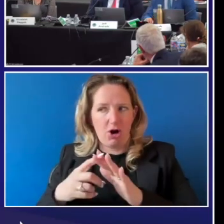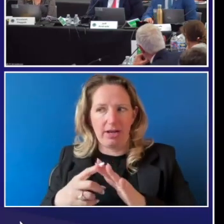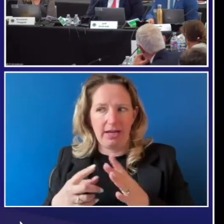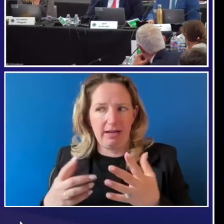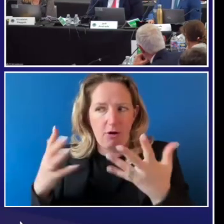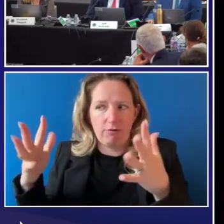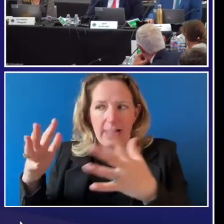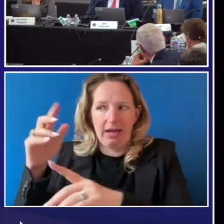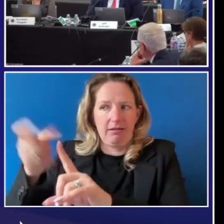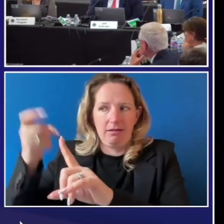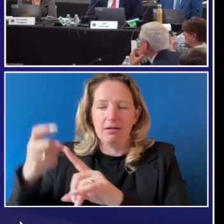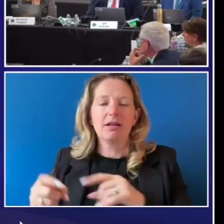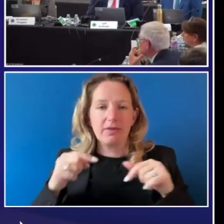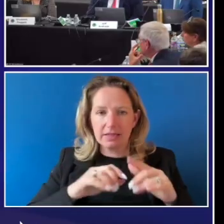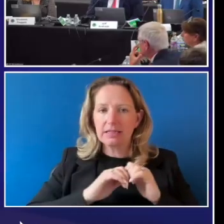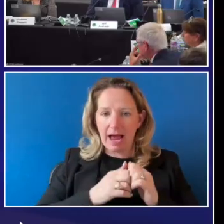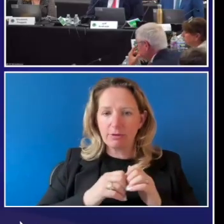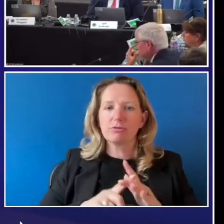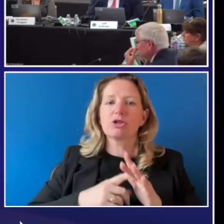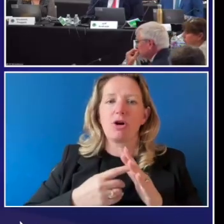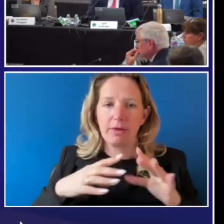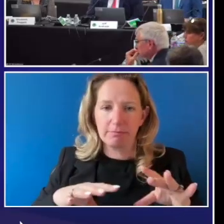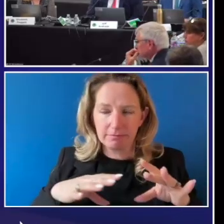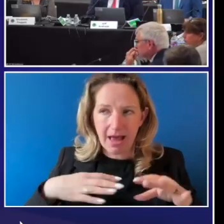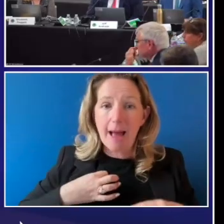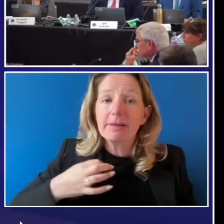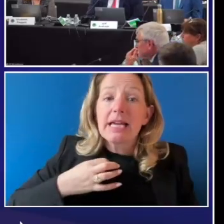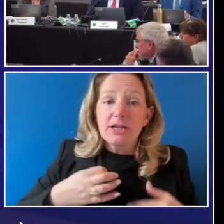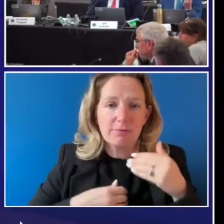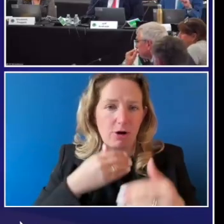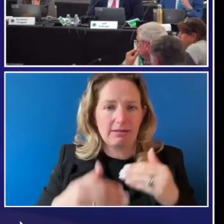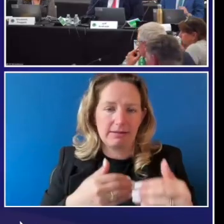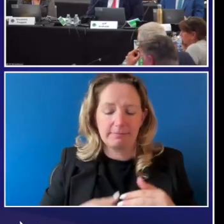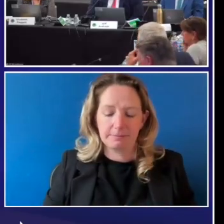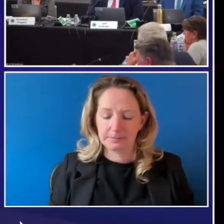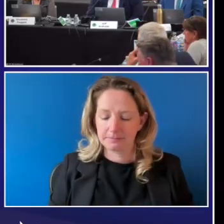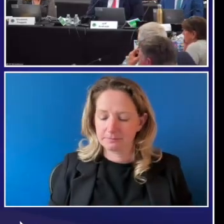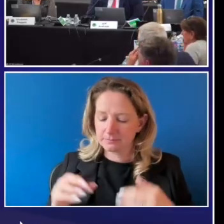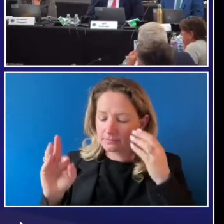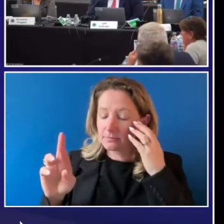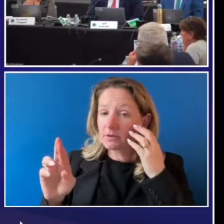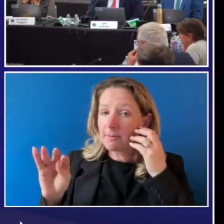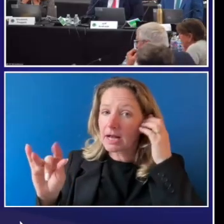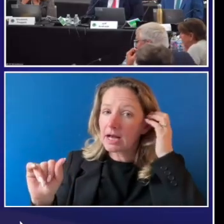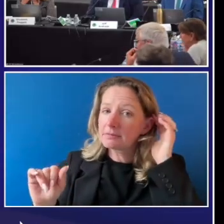Thank you all. Okay, Rebecca, I'm going to you, and then Mike, I'm coming down to you, please. Thank you.